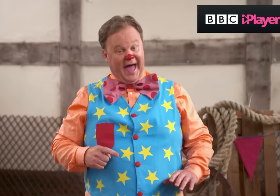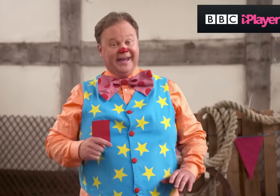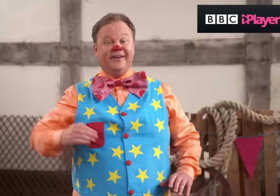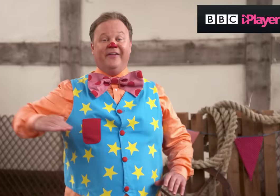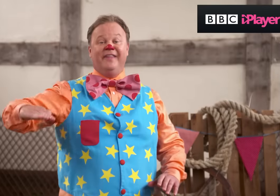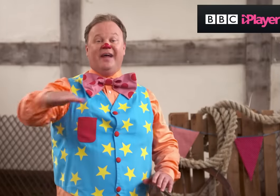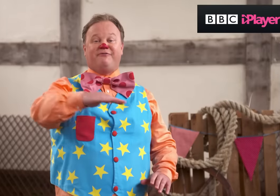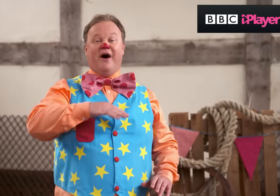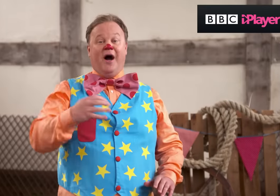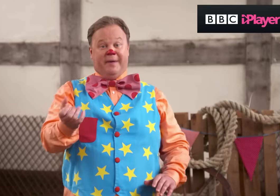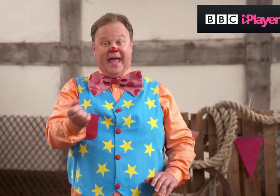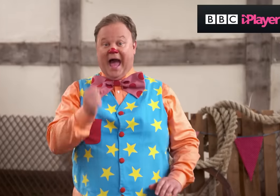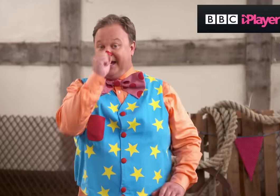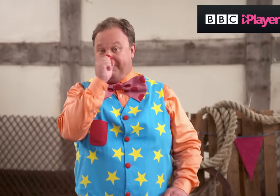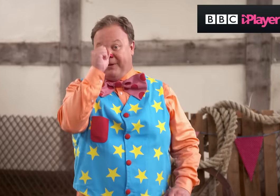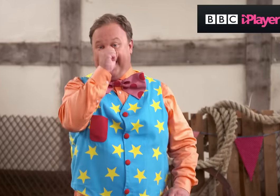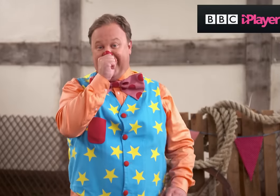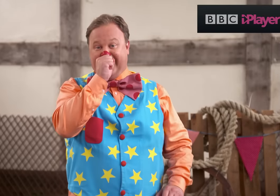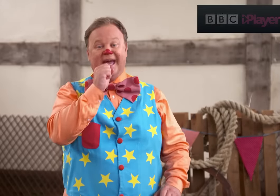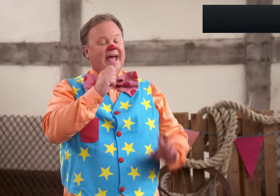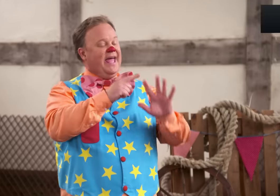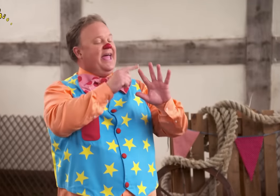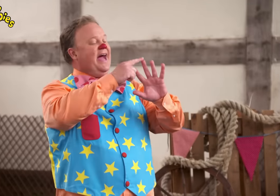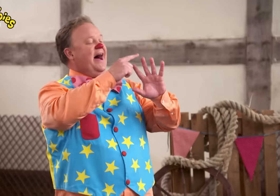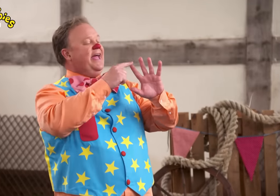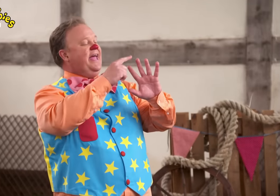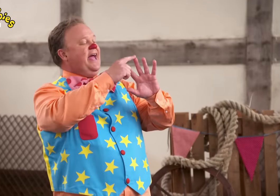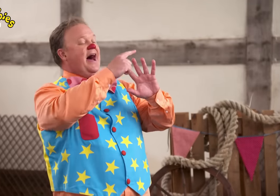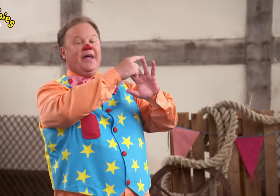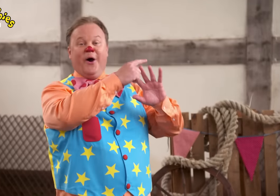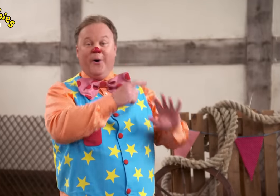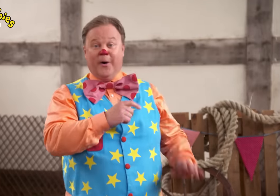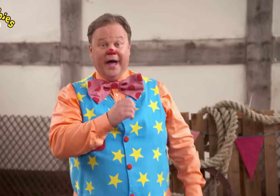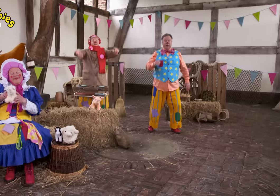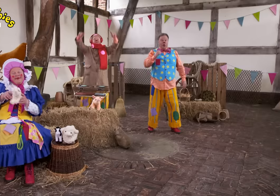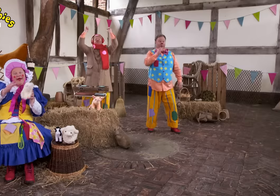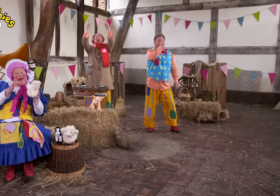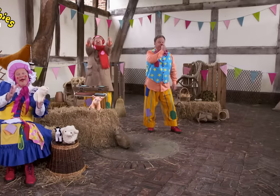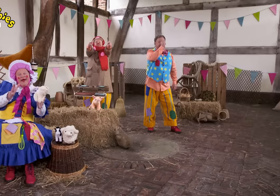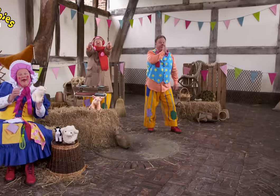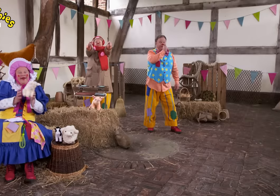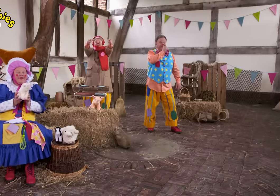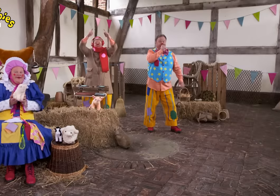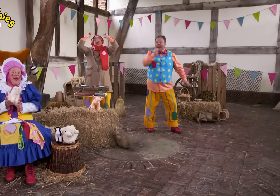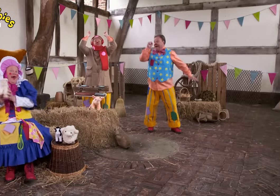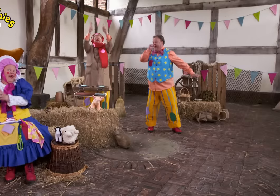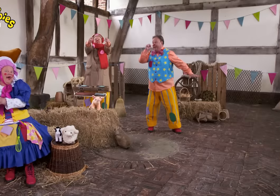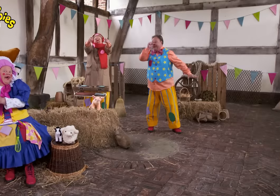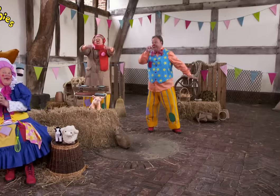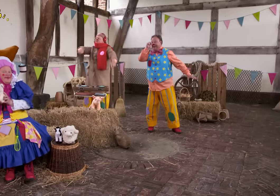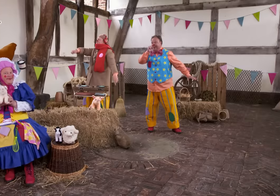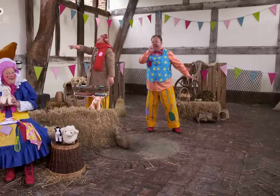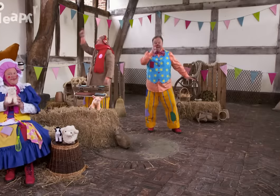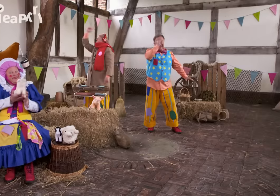and on that farm he had a pig e-i-e-i-o with an oink-oink heel an oink oink there